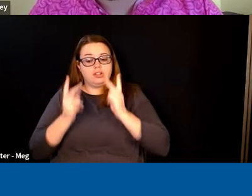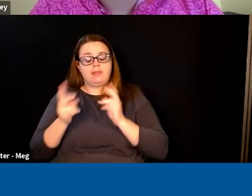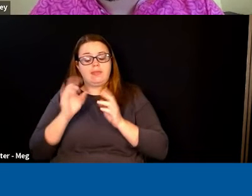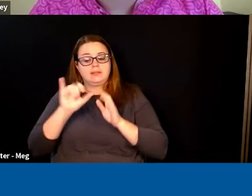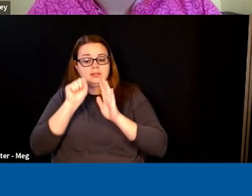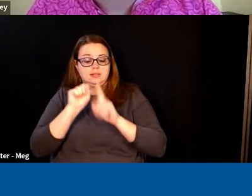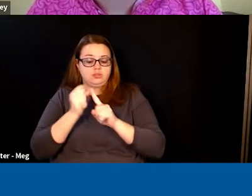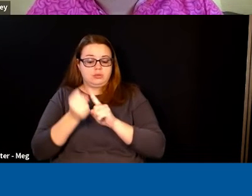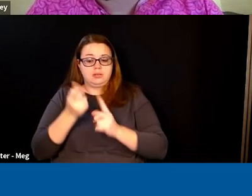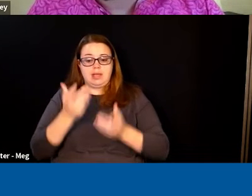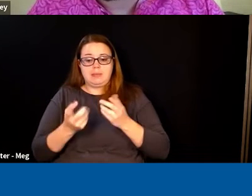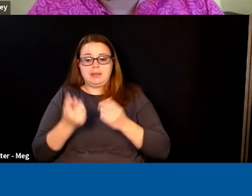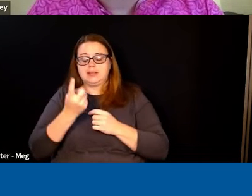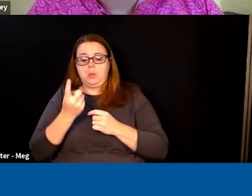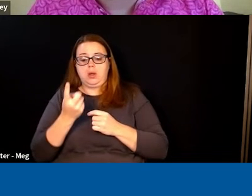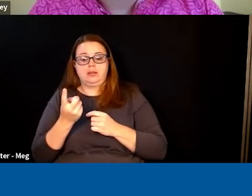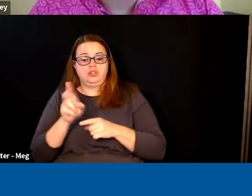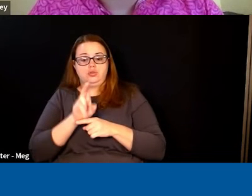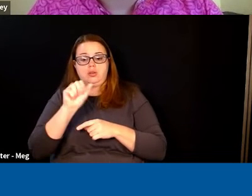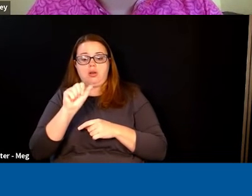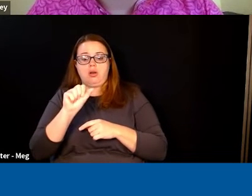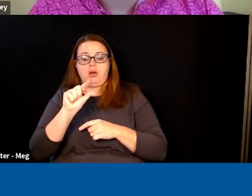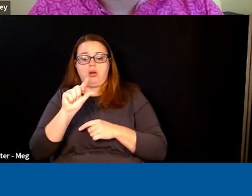who is augmenting forced colors mode or high contrast mode